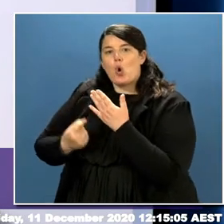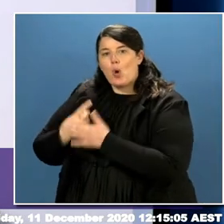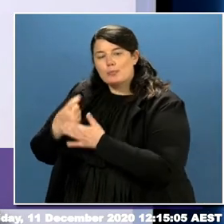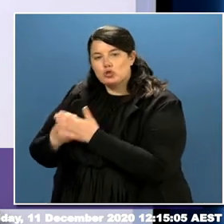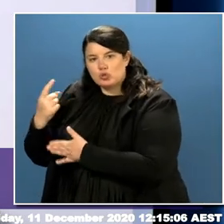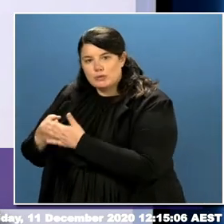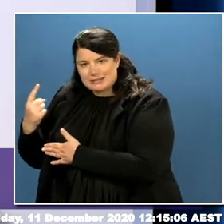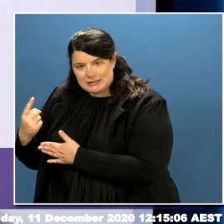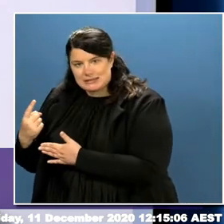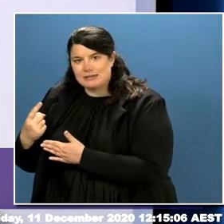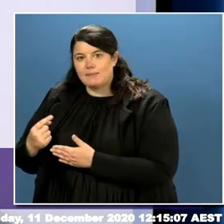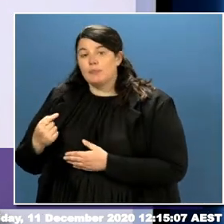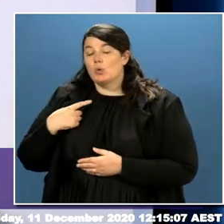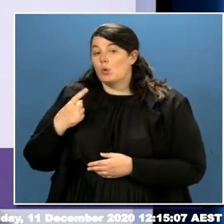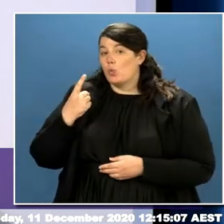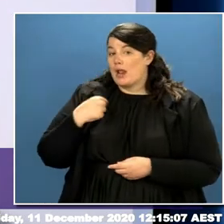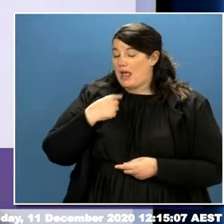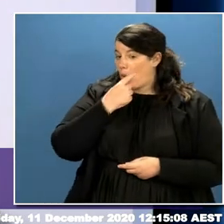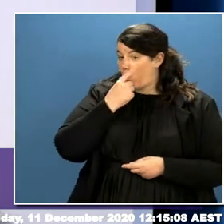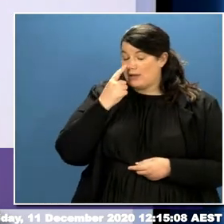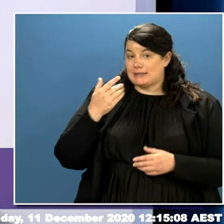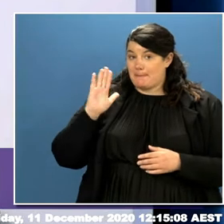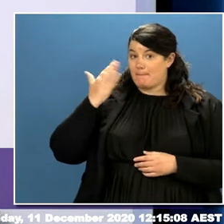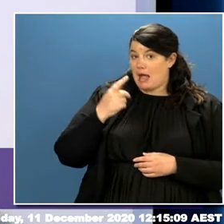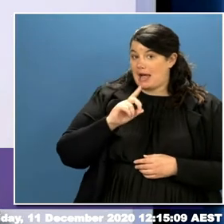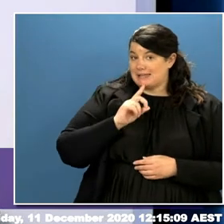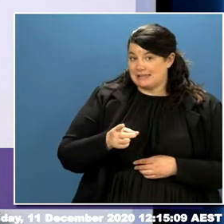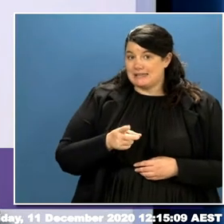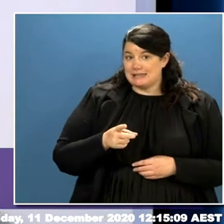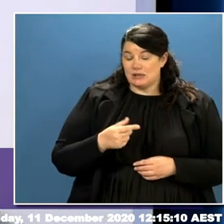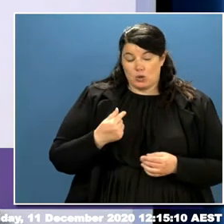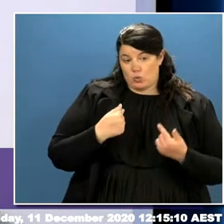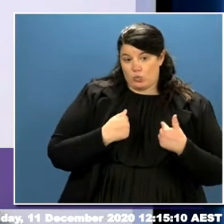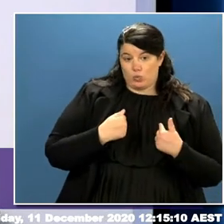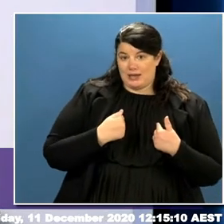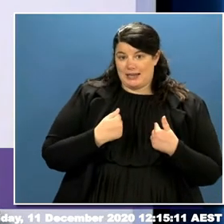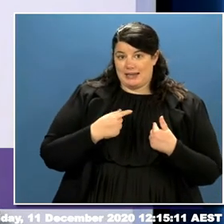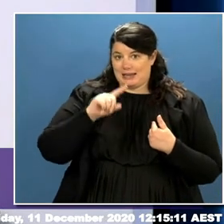I think one of our witnesses said that we can't all be the extraordinary, we